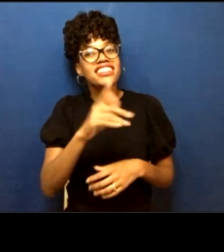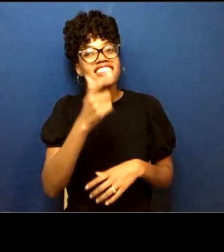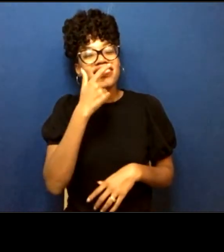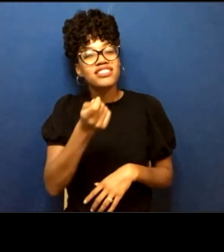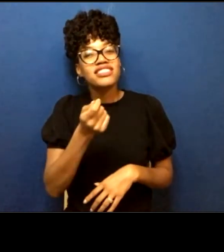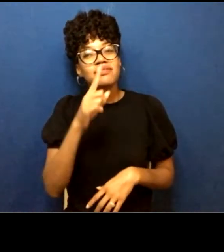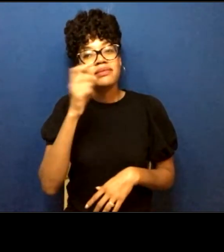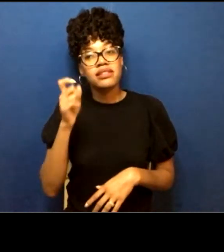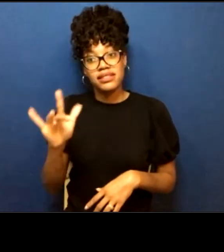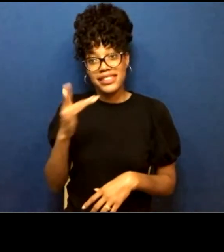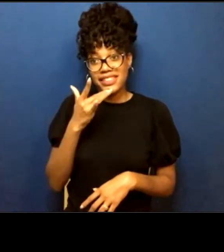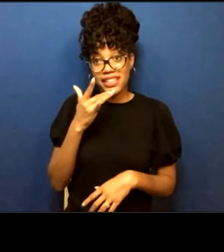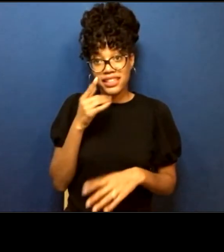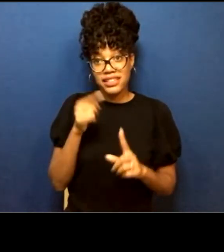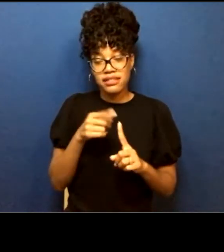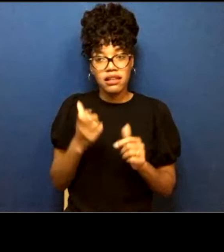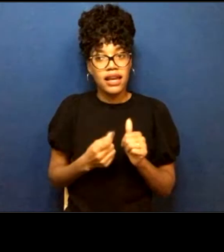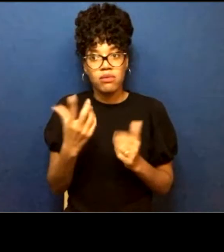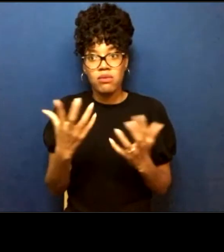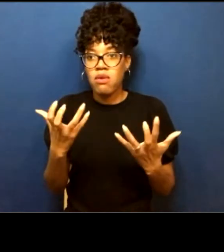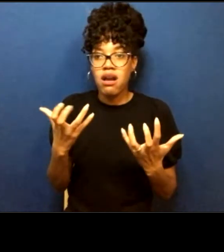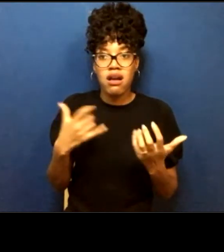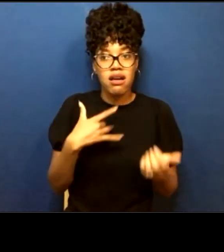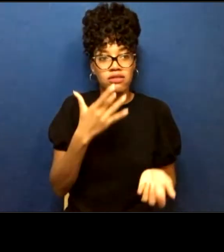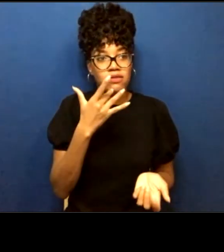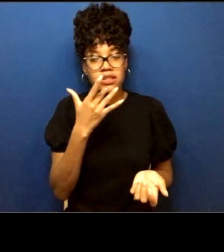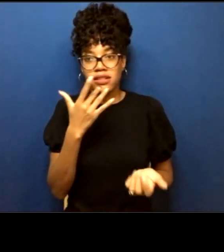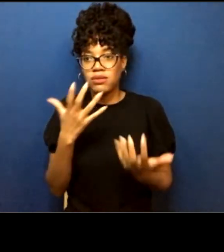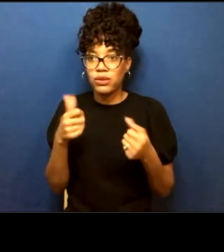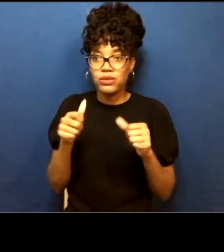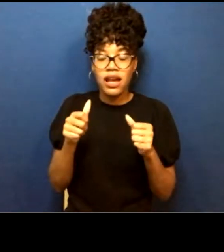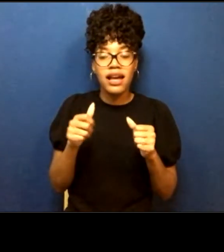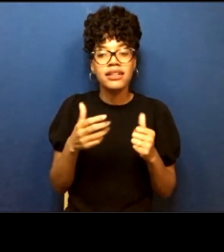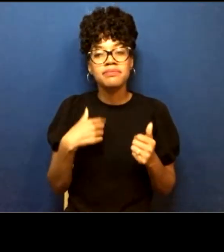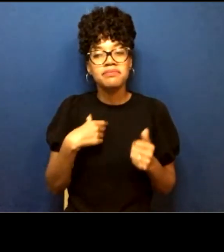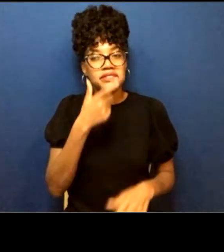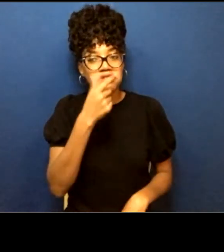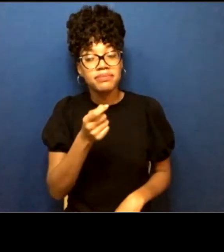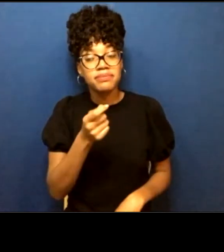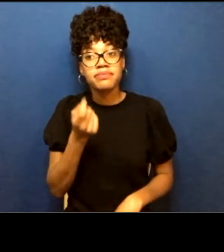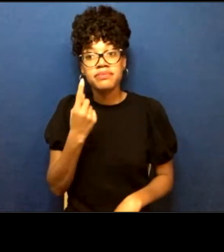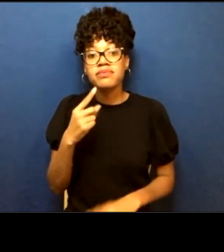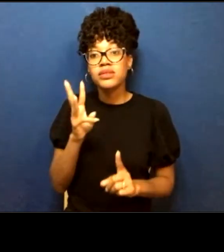and everybody wants to try. It's interesting. Wild rice itself that you might find in the stores.